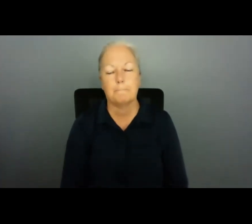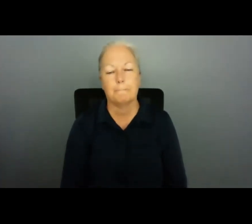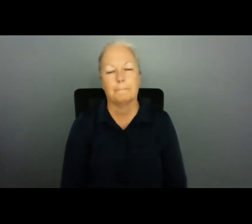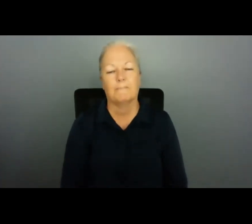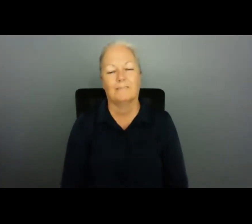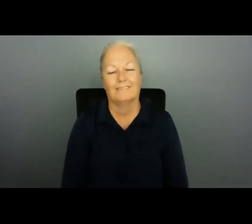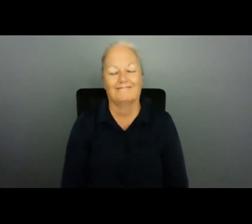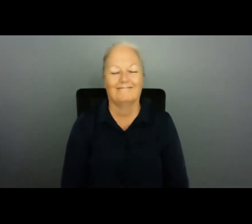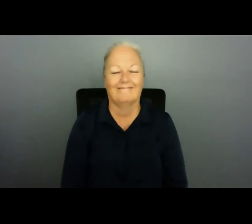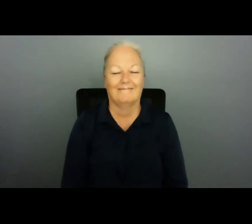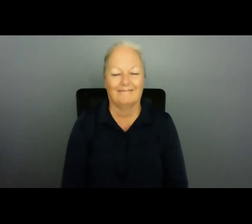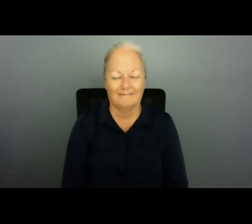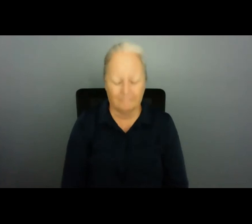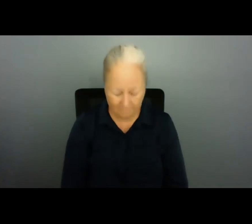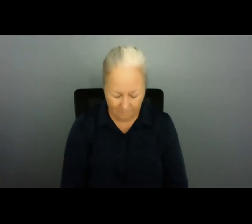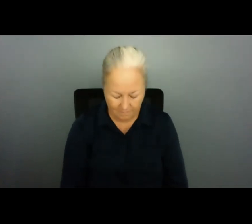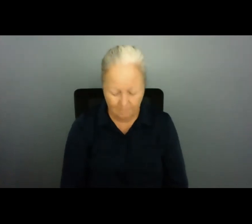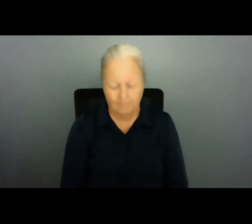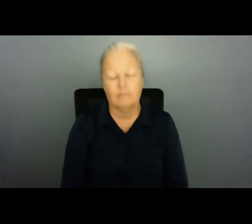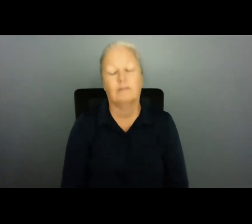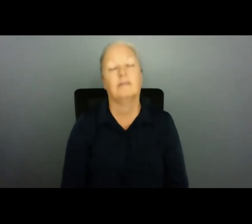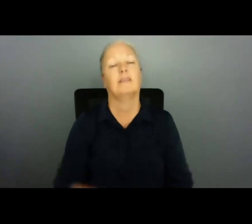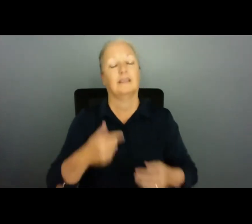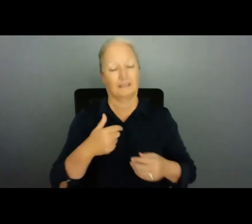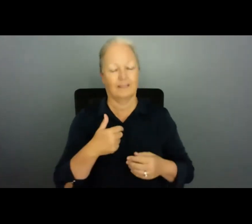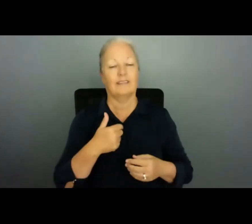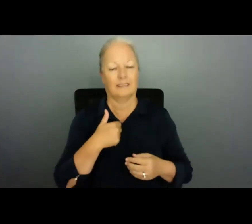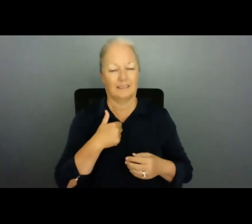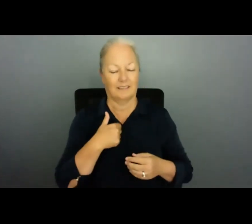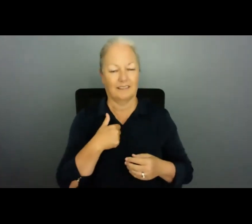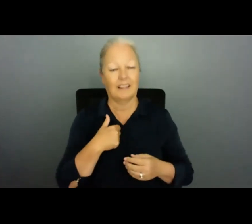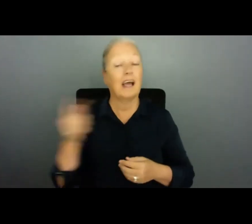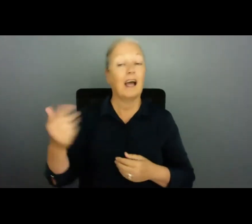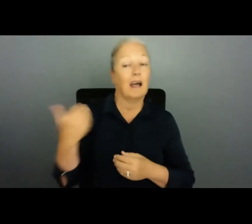to frame it simply i was always asked what is wrong with you and i could never fade him